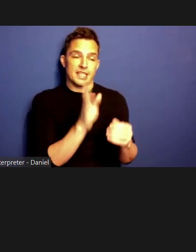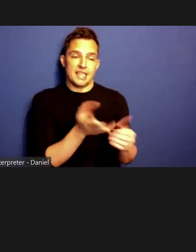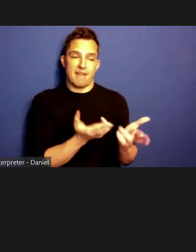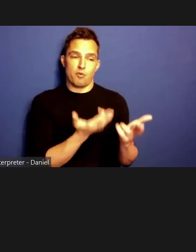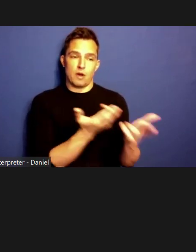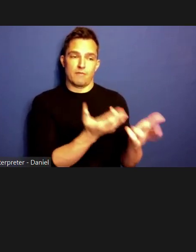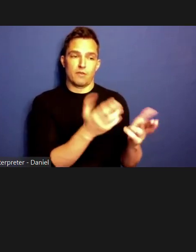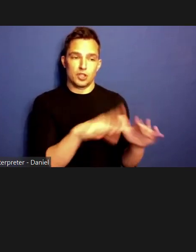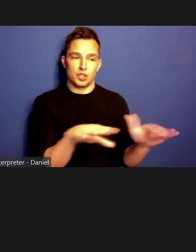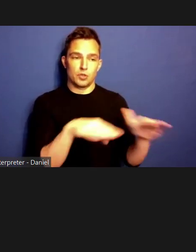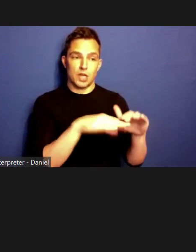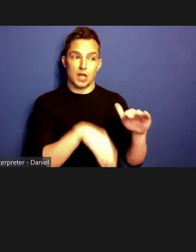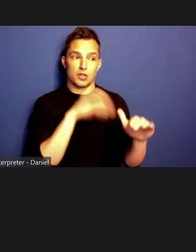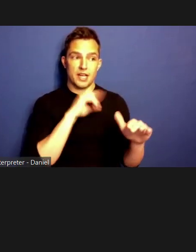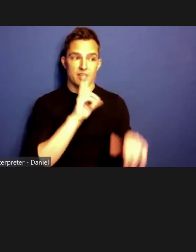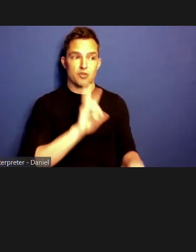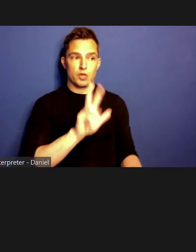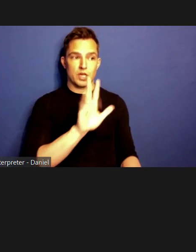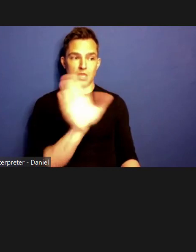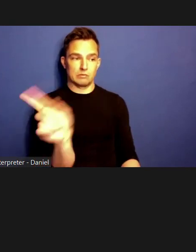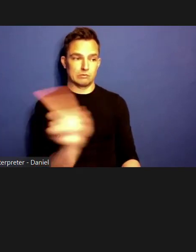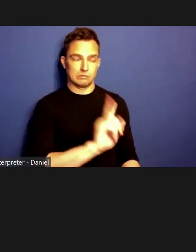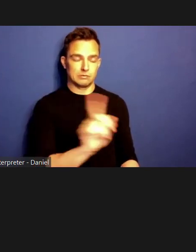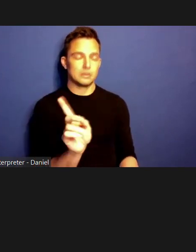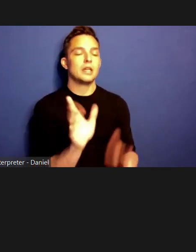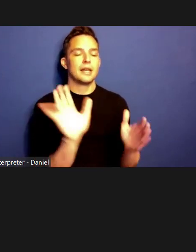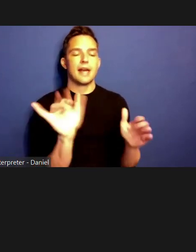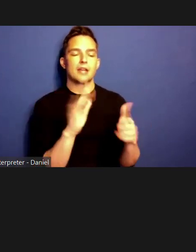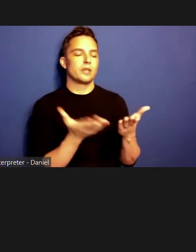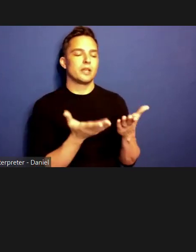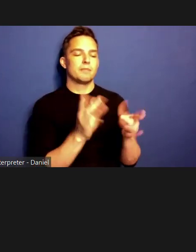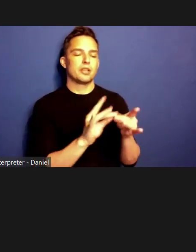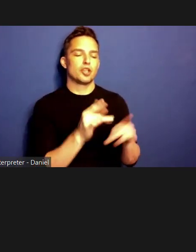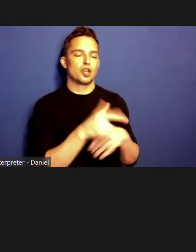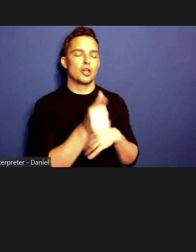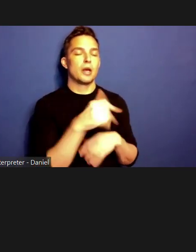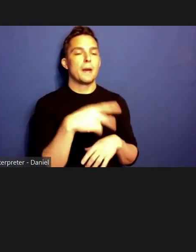As we mentioned earlier, Pure Tone screening has traditionally been